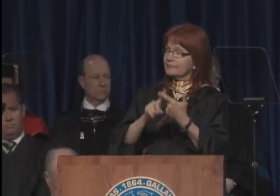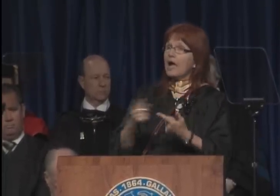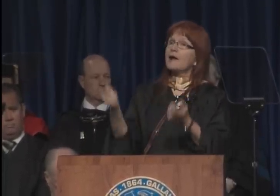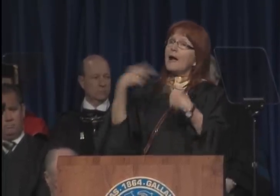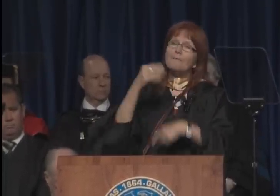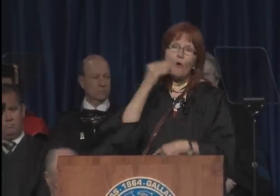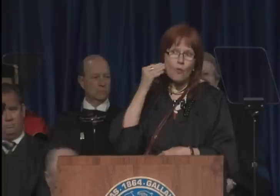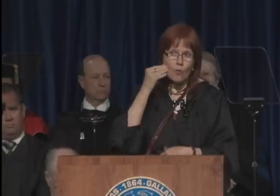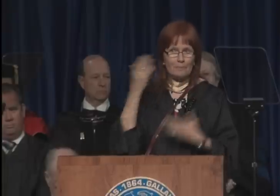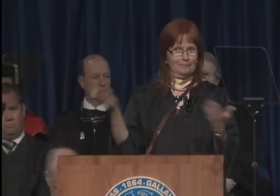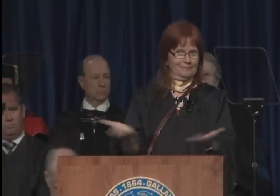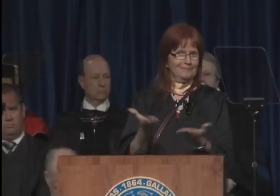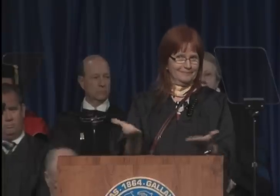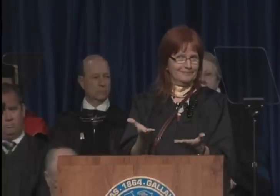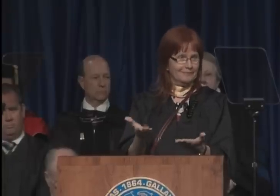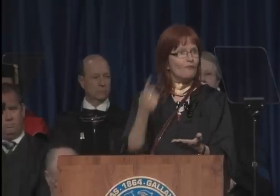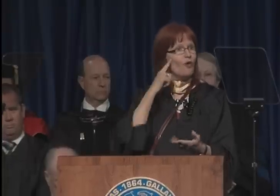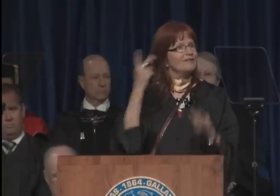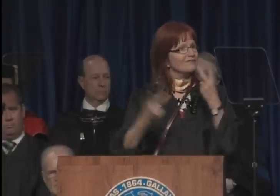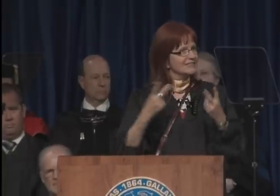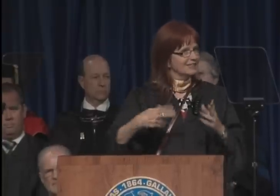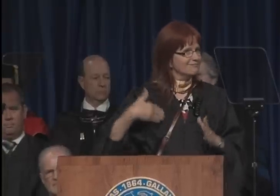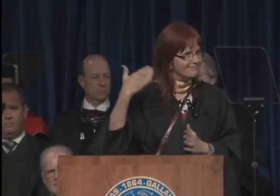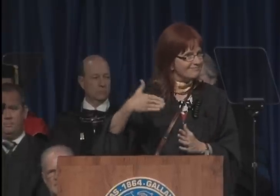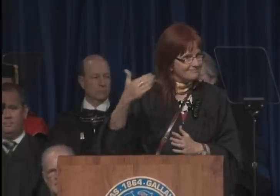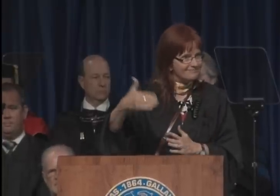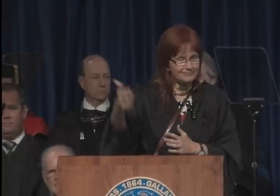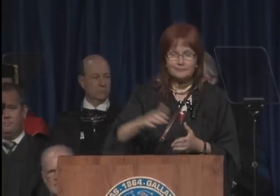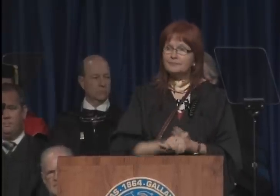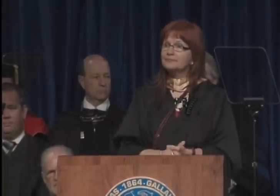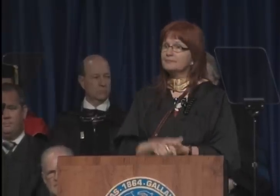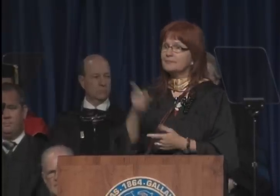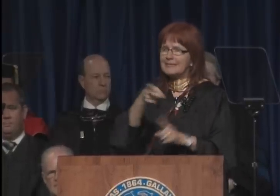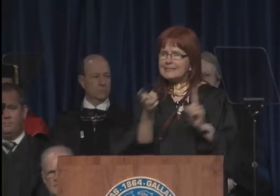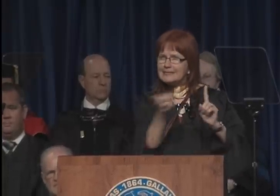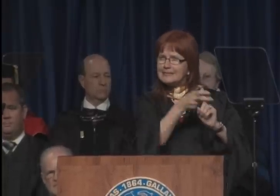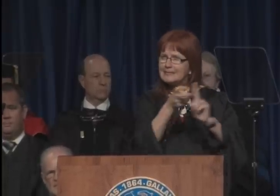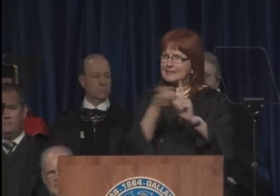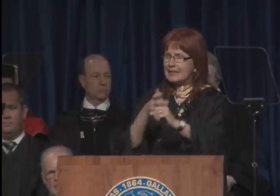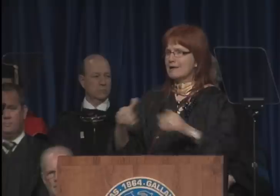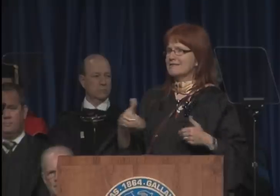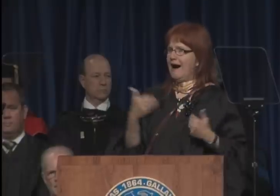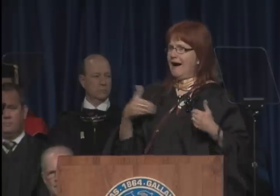and it also means that you need to come home regularly,